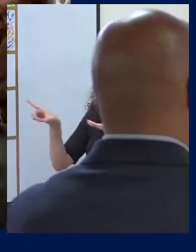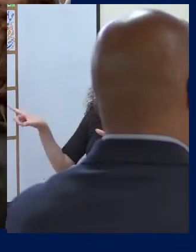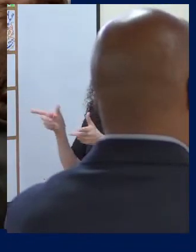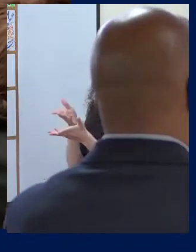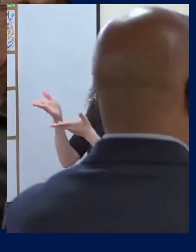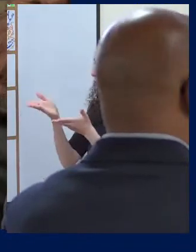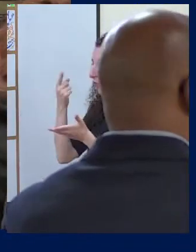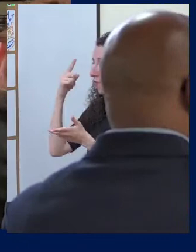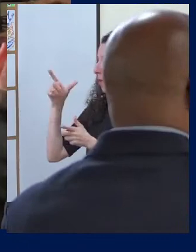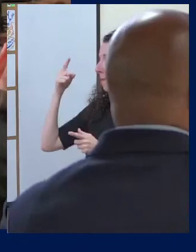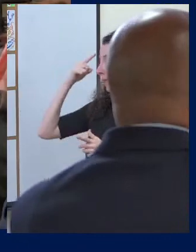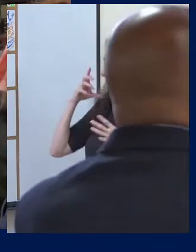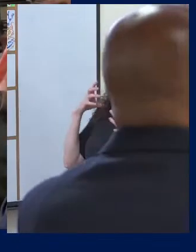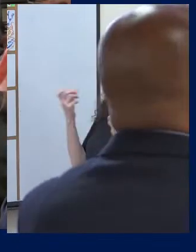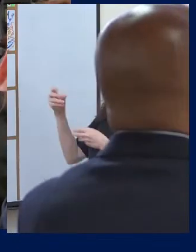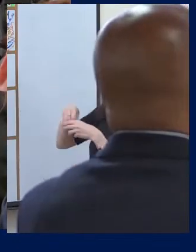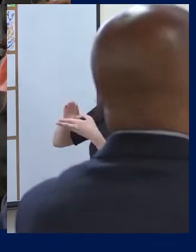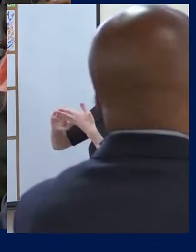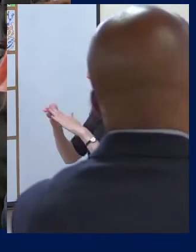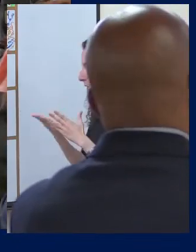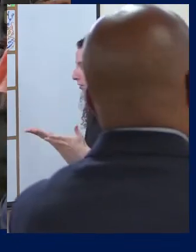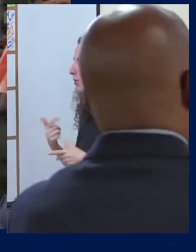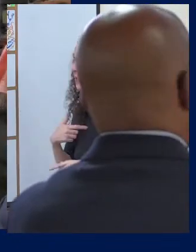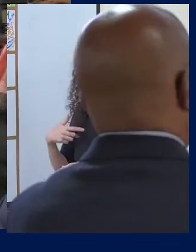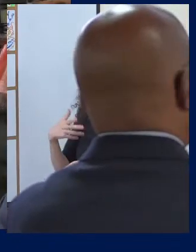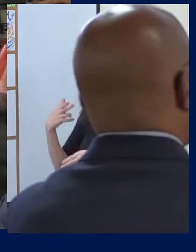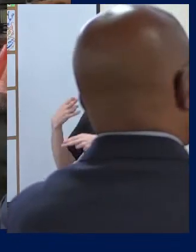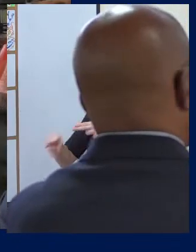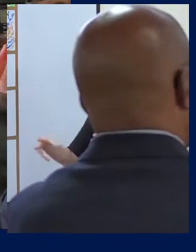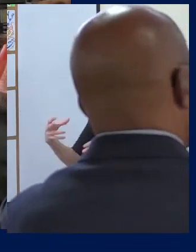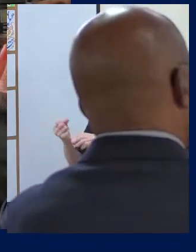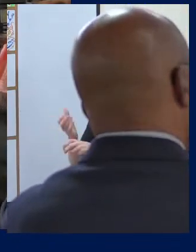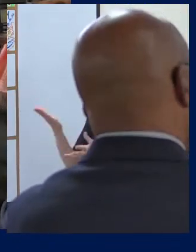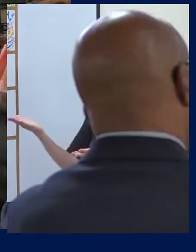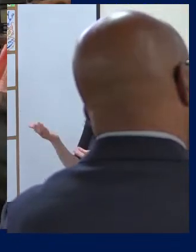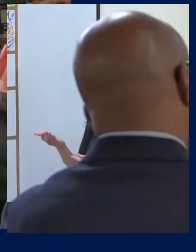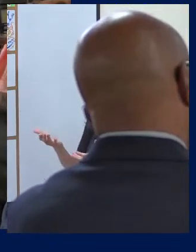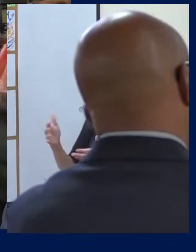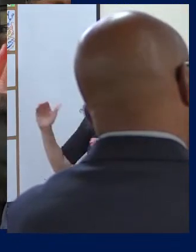With that, very quickly I'm going to introduce Secretary Becerra.